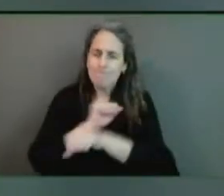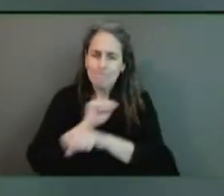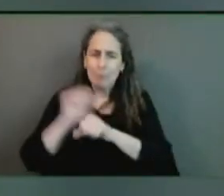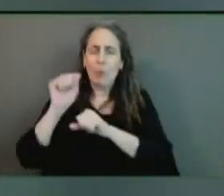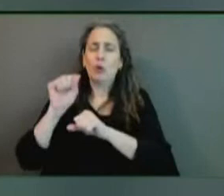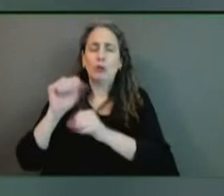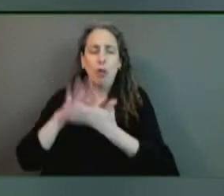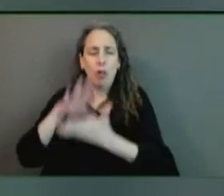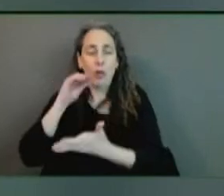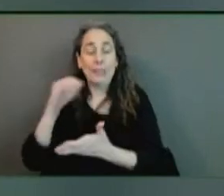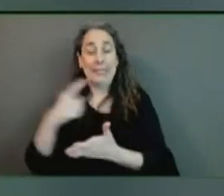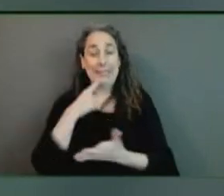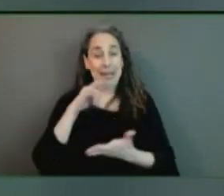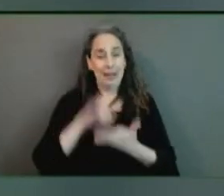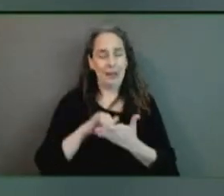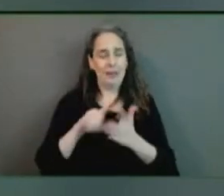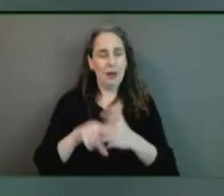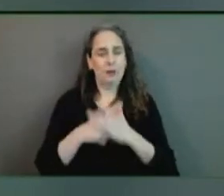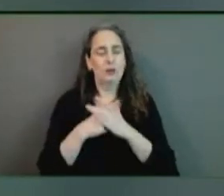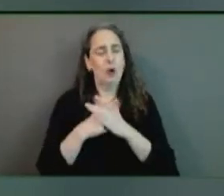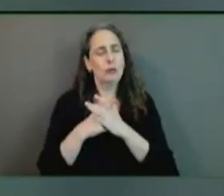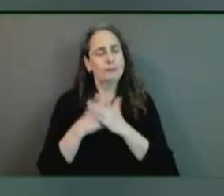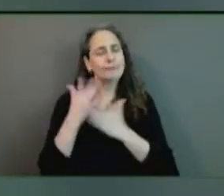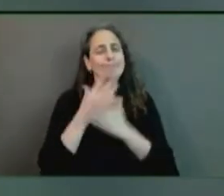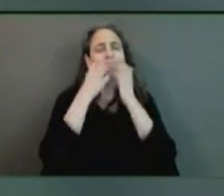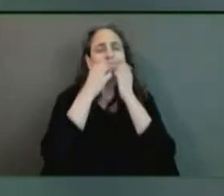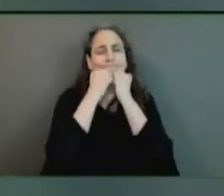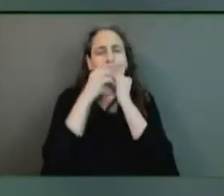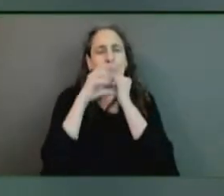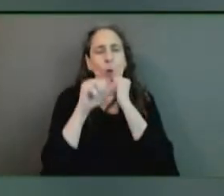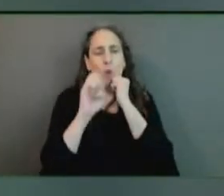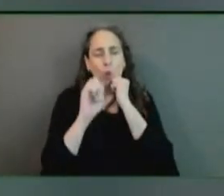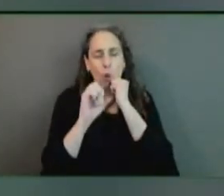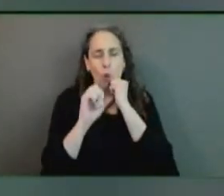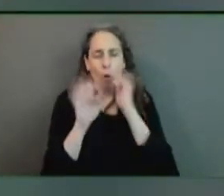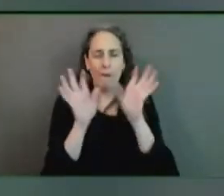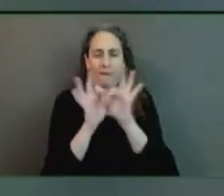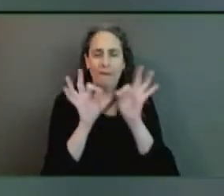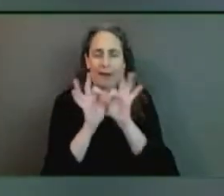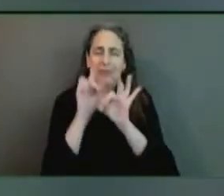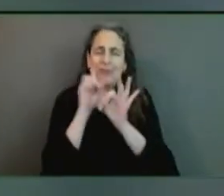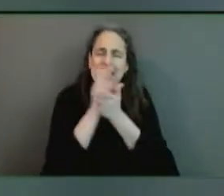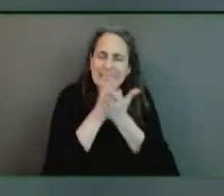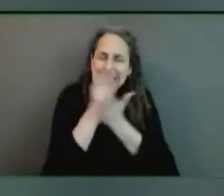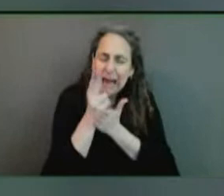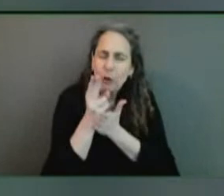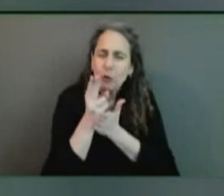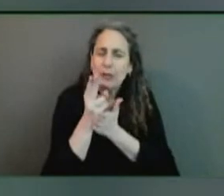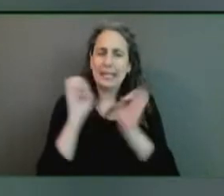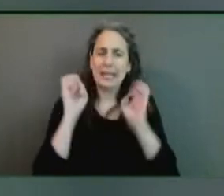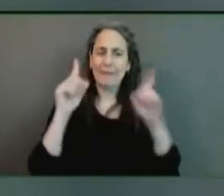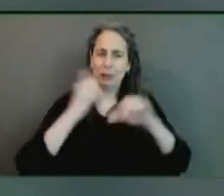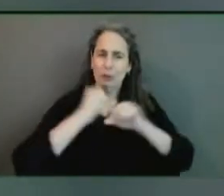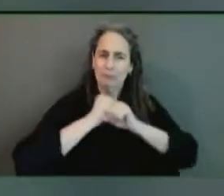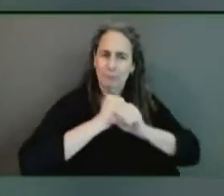commitment stands and it stands firm with that said. I started out share in one of our core